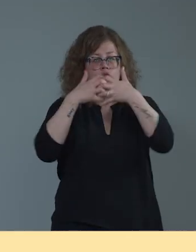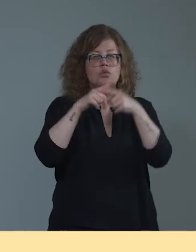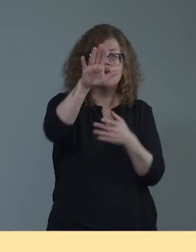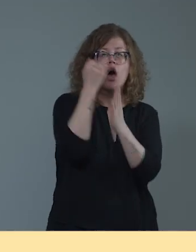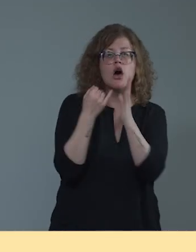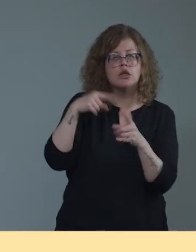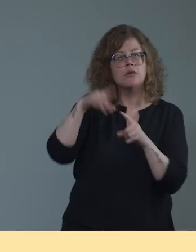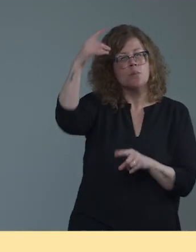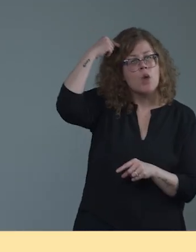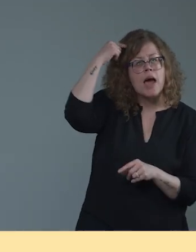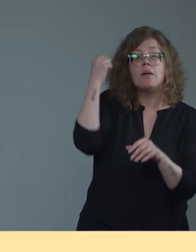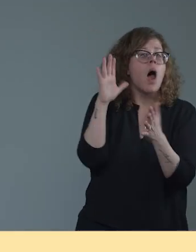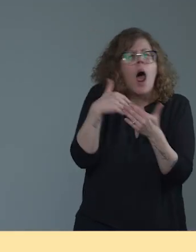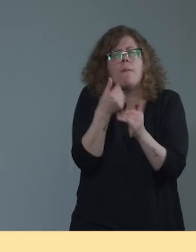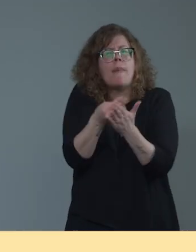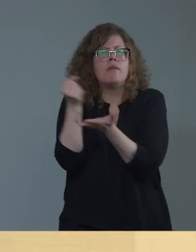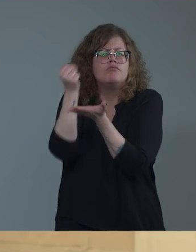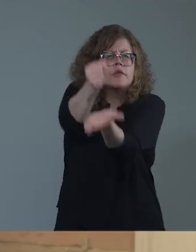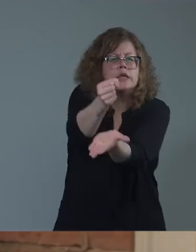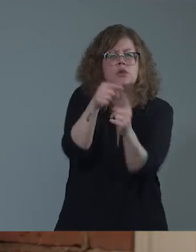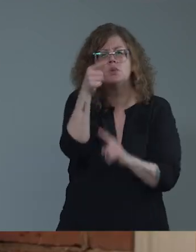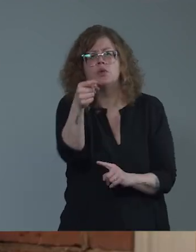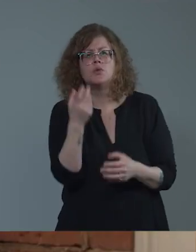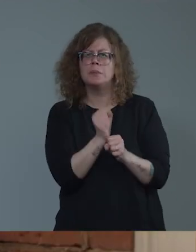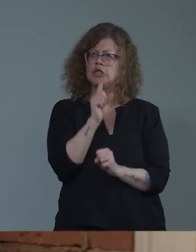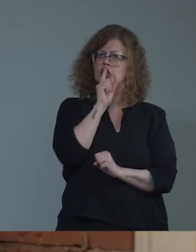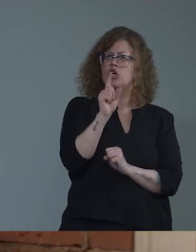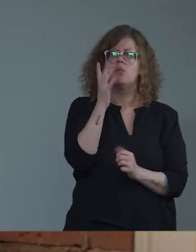those steps no matter where you enter in. So does that make sense? You want to make